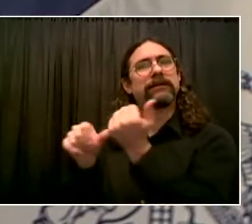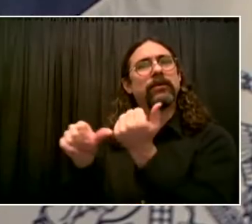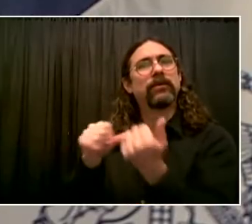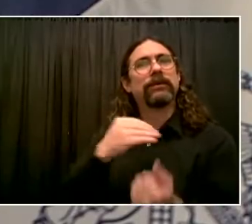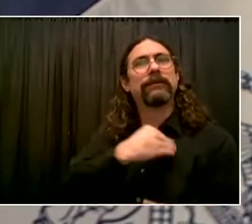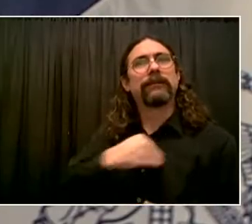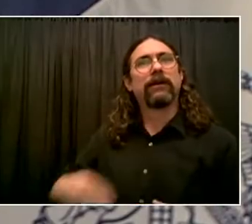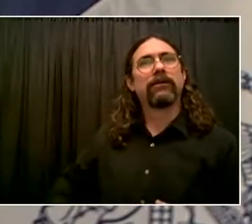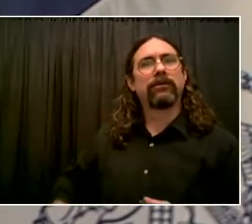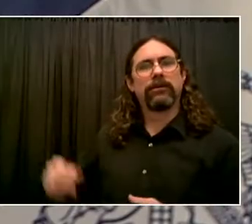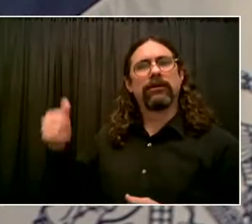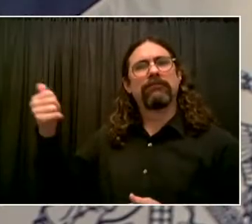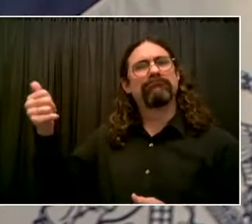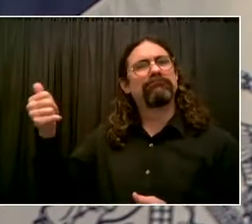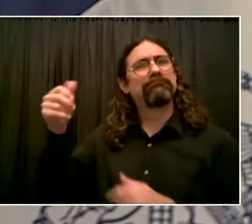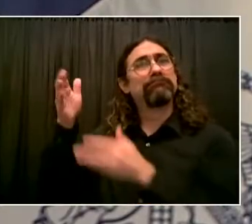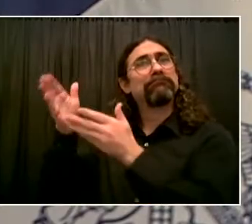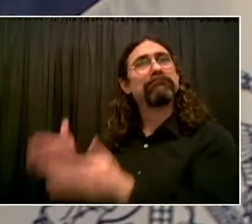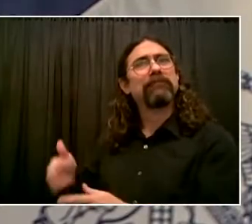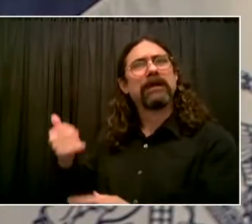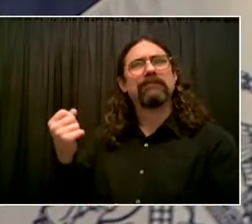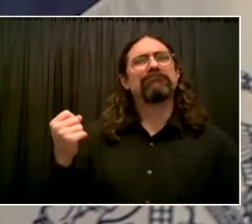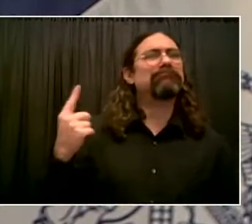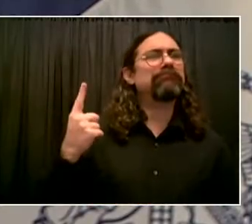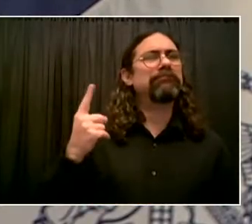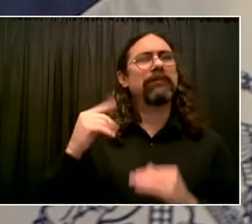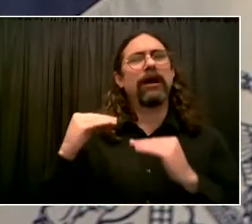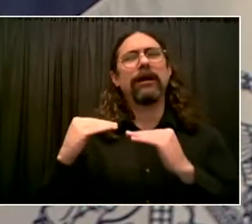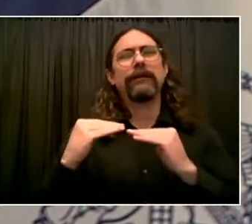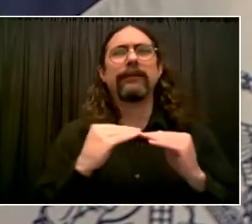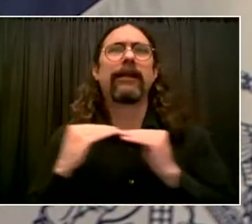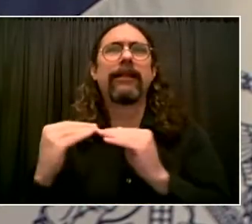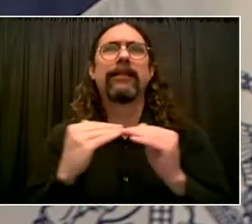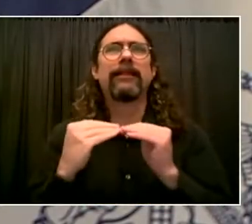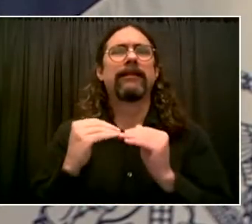HOUSING COMMISSIONER AND NOW AS OUR DEPUTY MAYOR. SHE BELIEVED IN